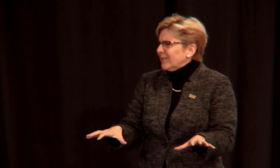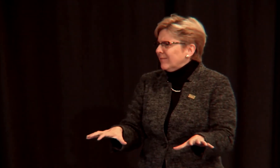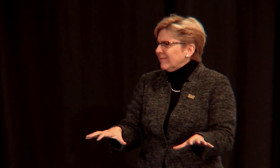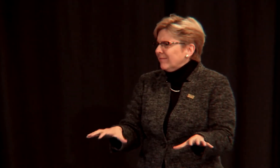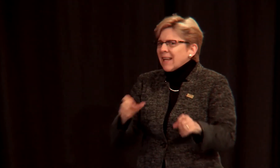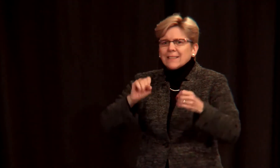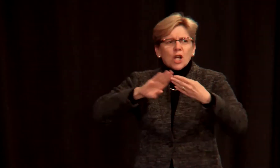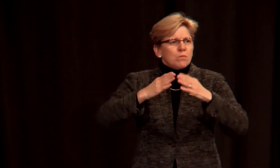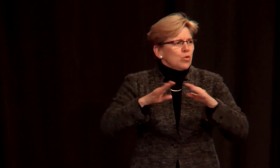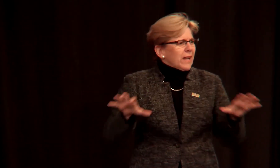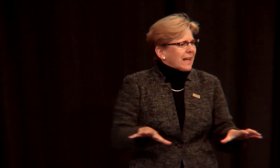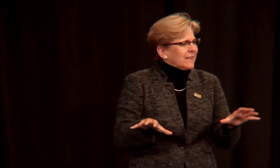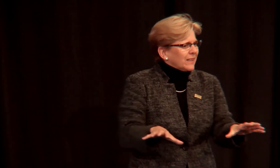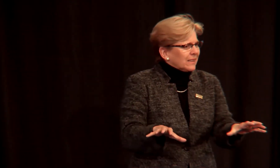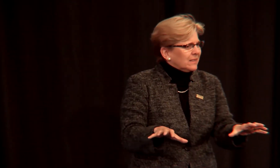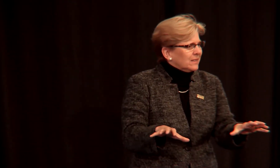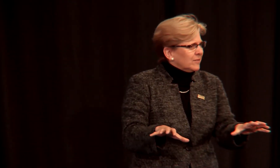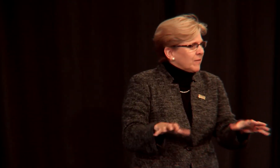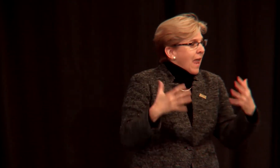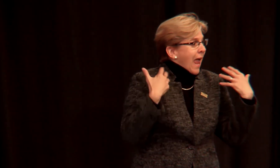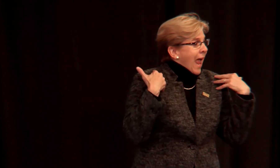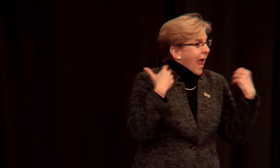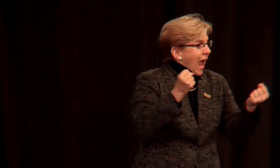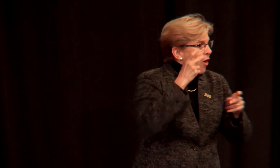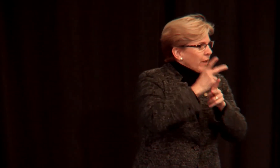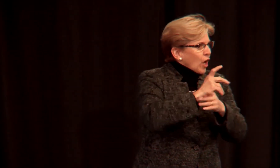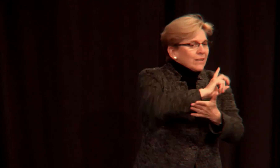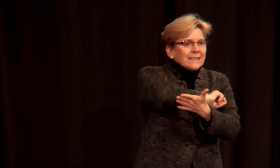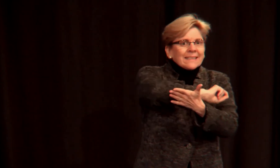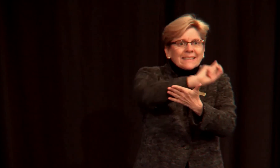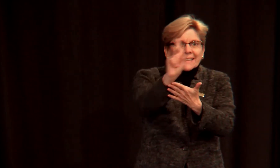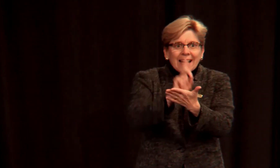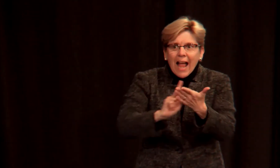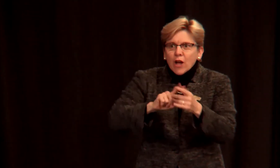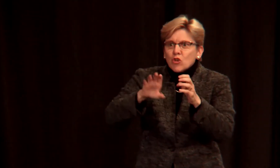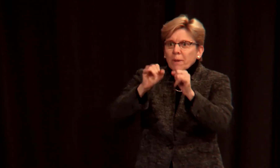that was through family activities. Health care interventions are designed to be